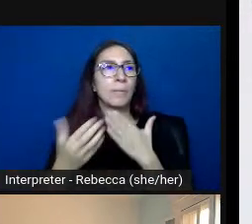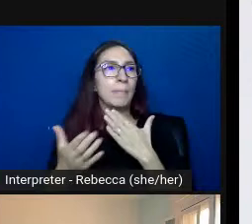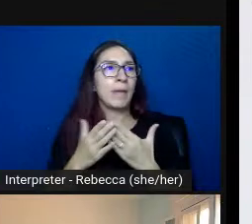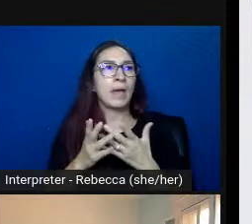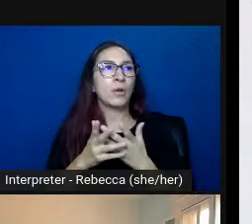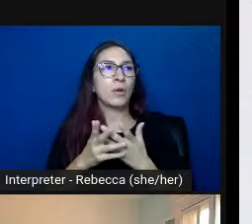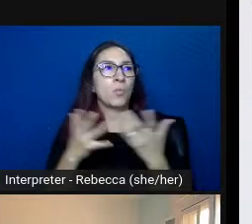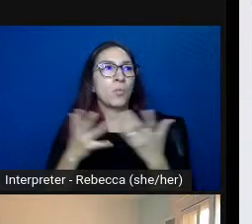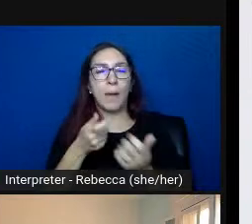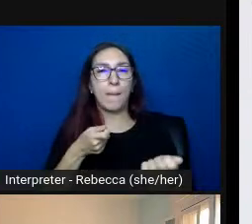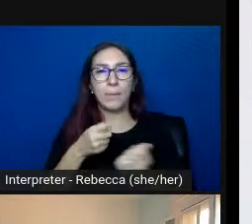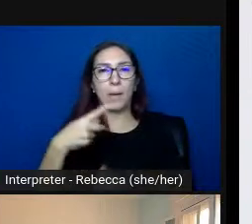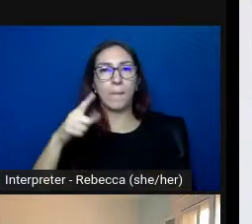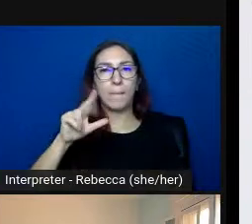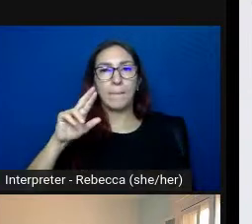programming minding concept and it means that